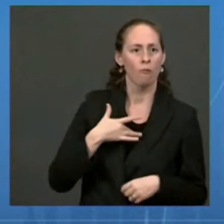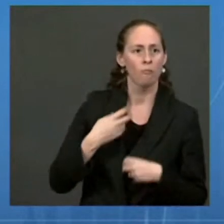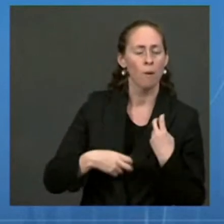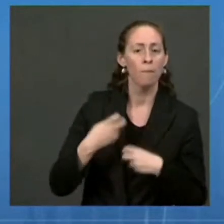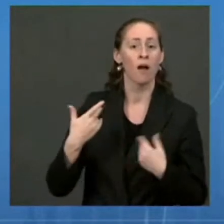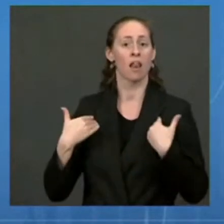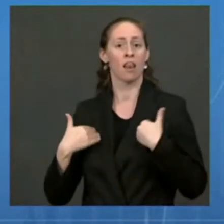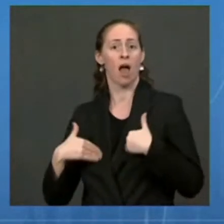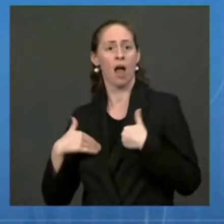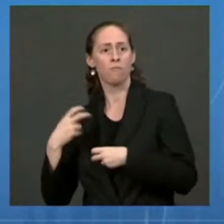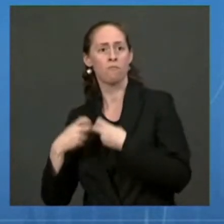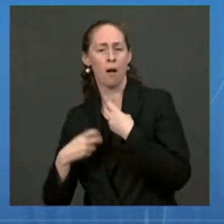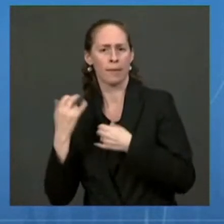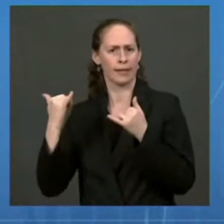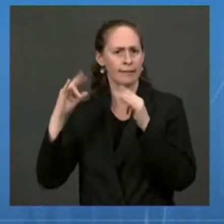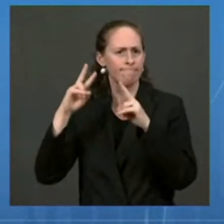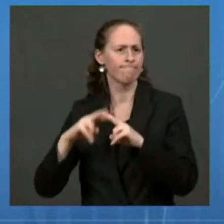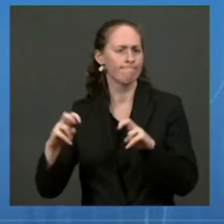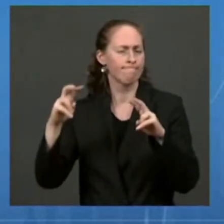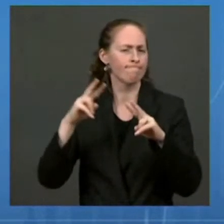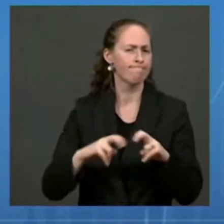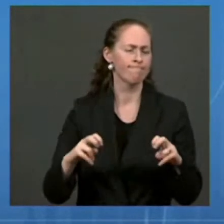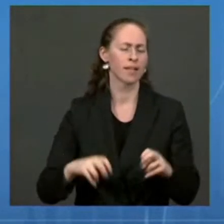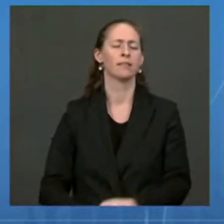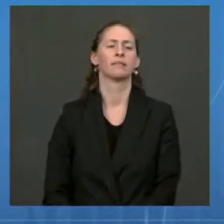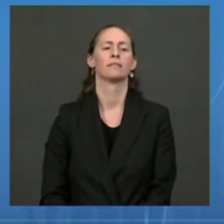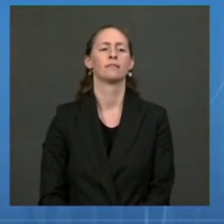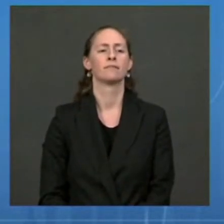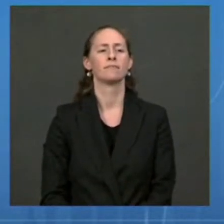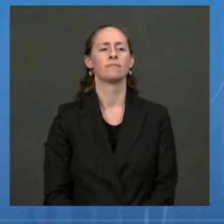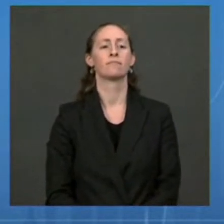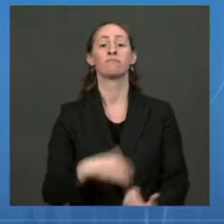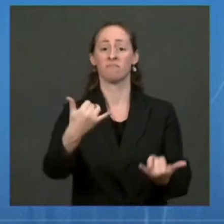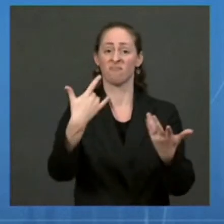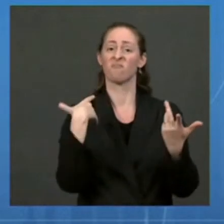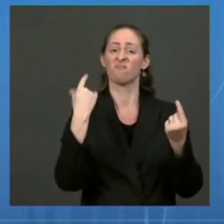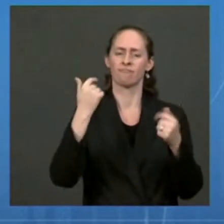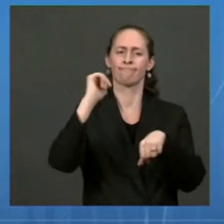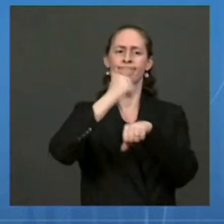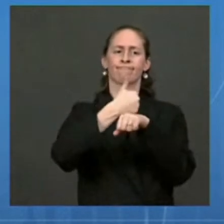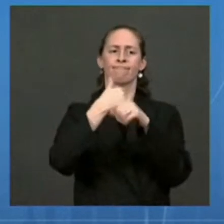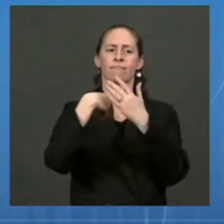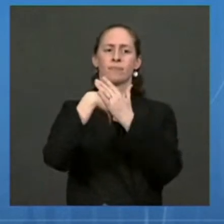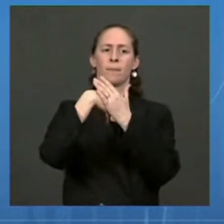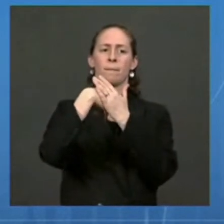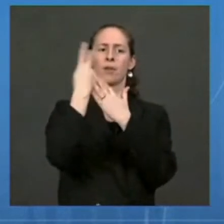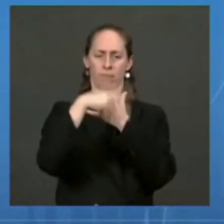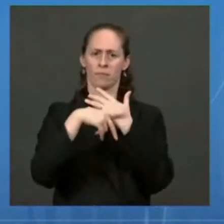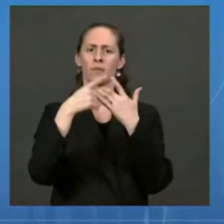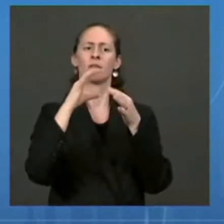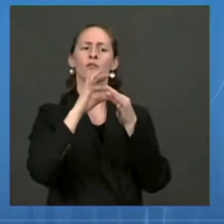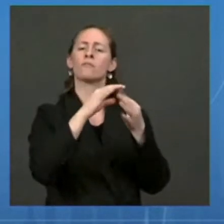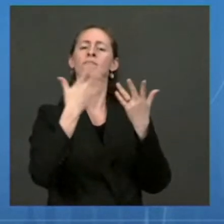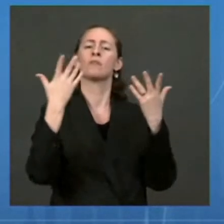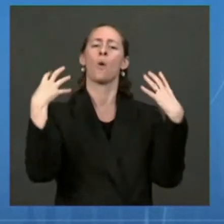DISEASE, NEUROLOGICAL DISEASE. ON THIS LAST SLIDE WHAT WE HAVE